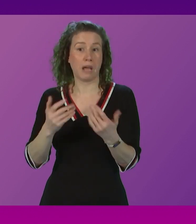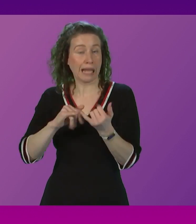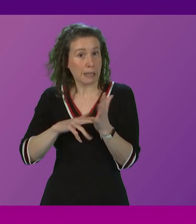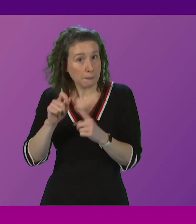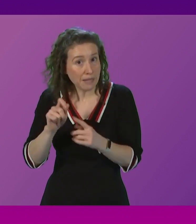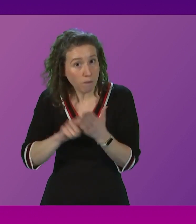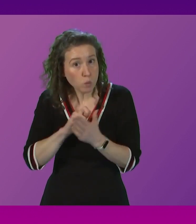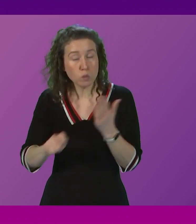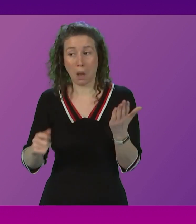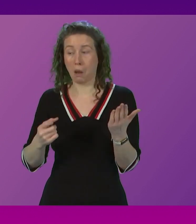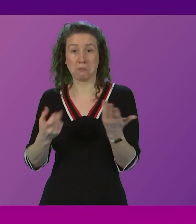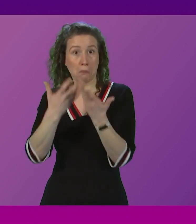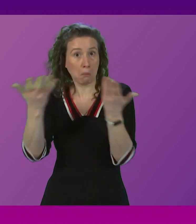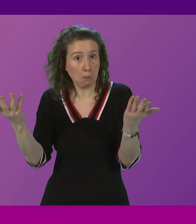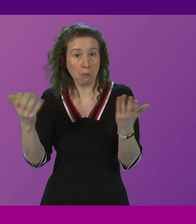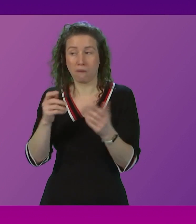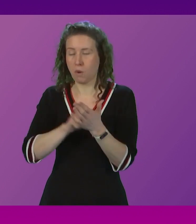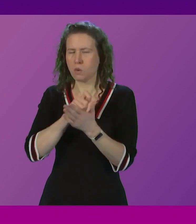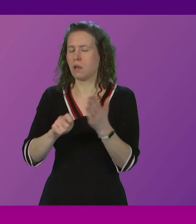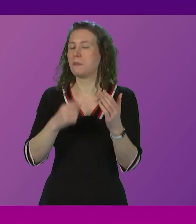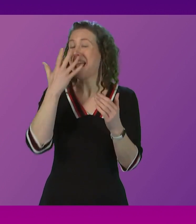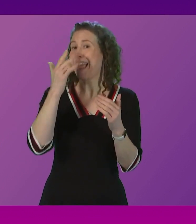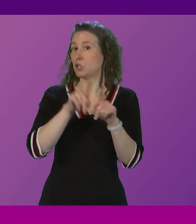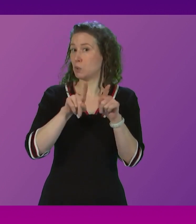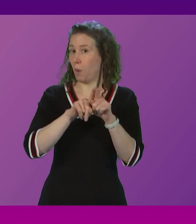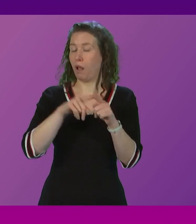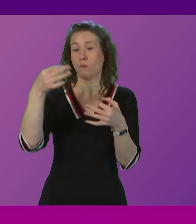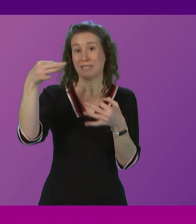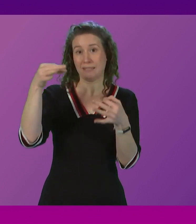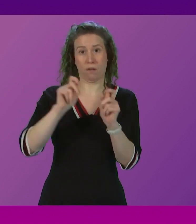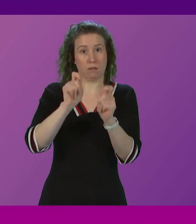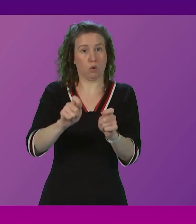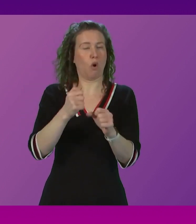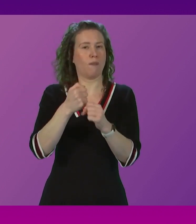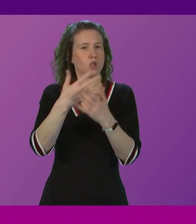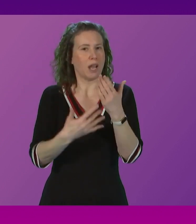Lowering the age threshold for a gender recognition certificate was the most opposed